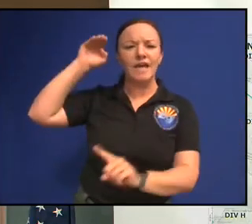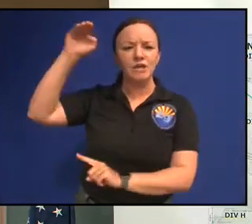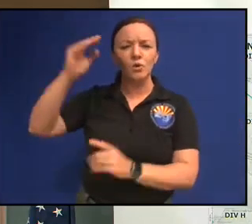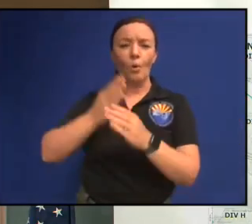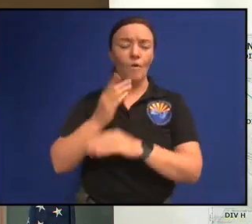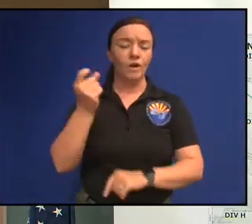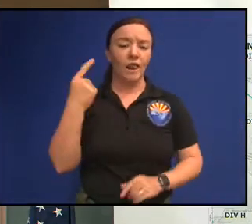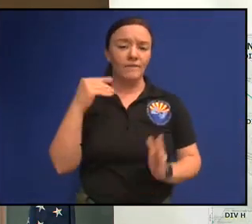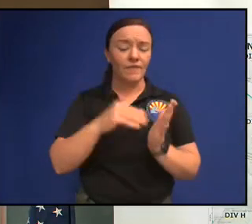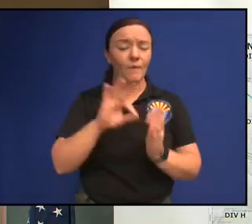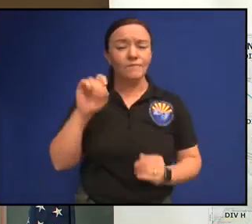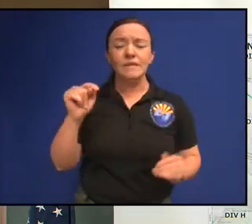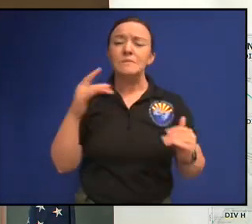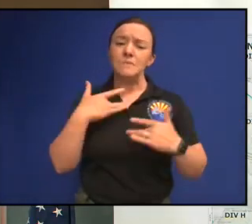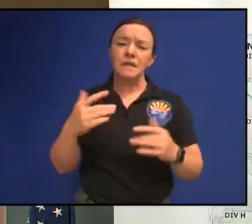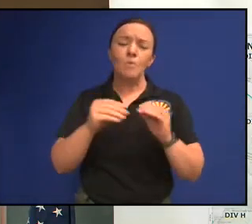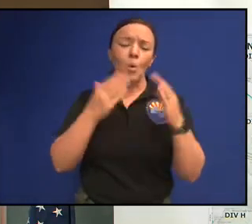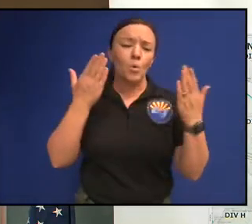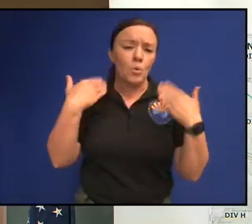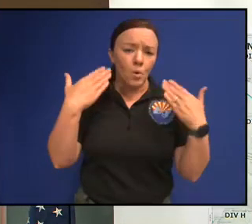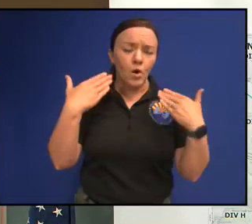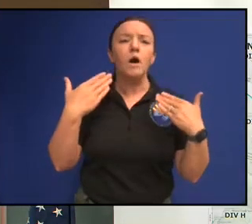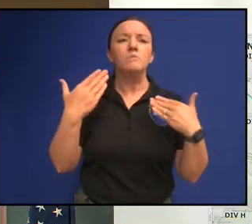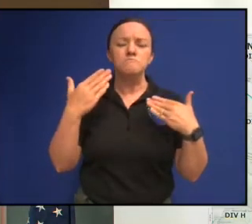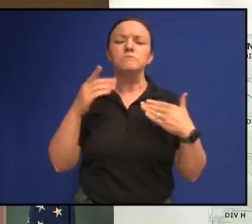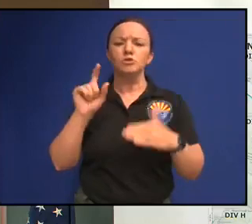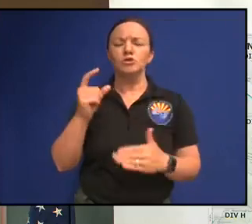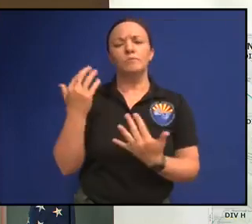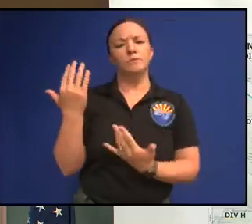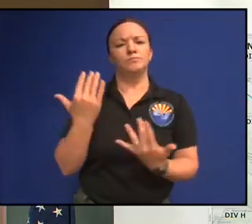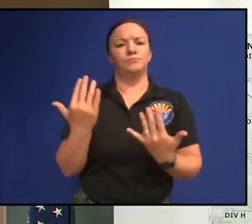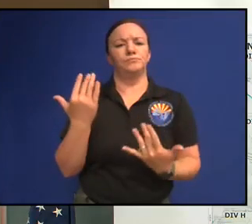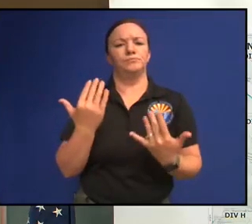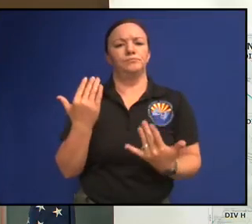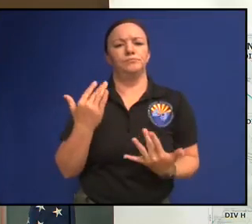ELEVATION OVER THERE. IT IS GOING TO BE QUIET BECAUSE